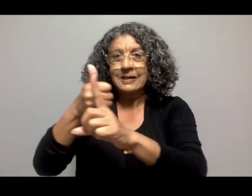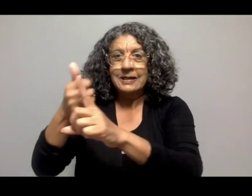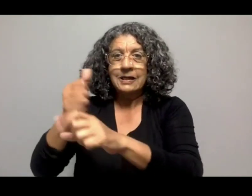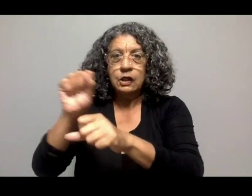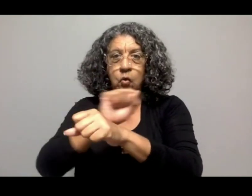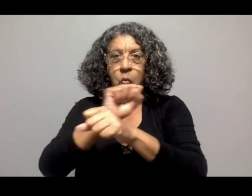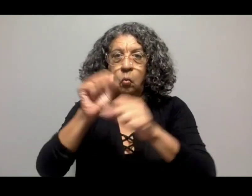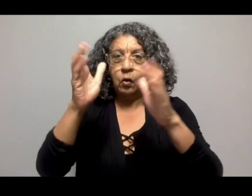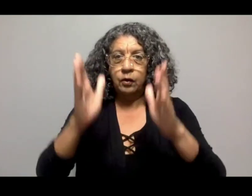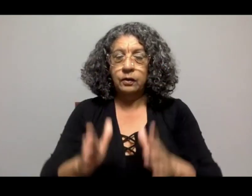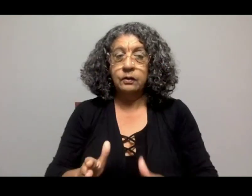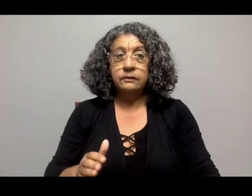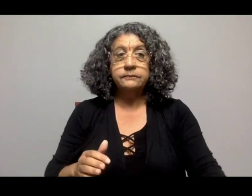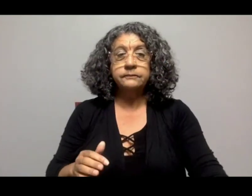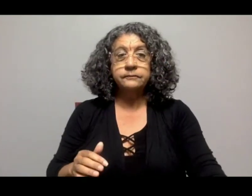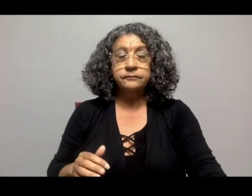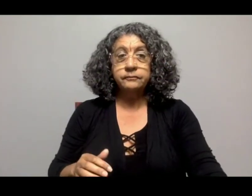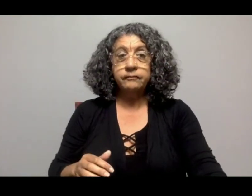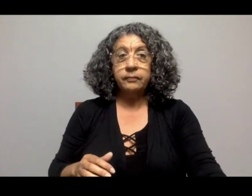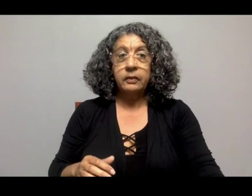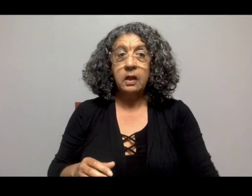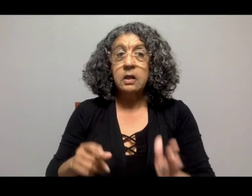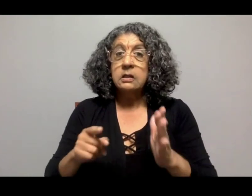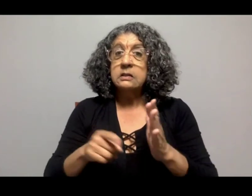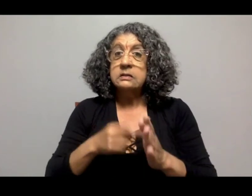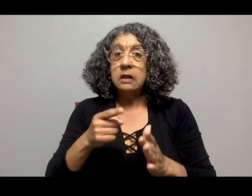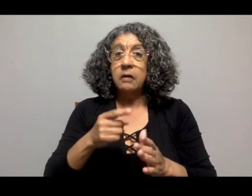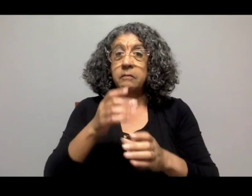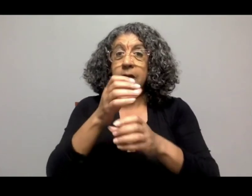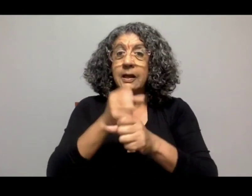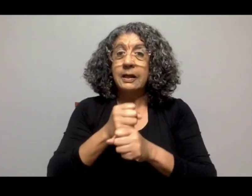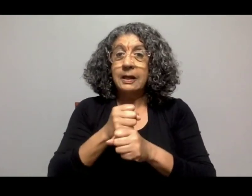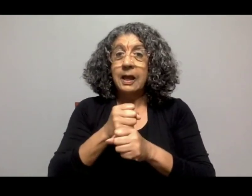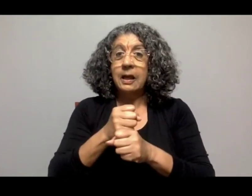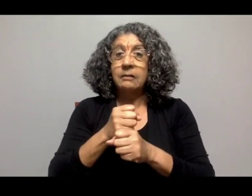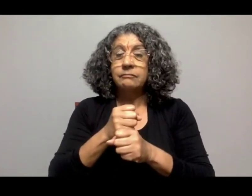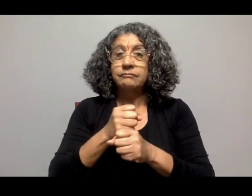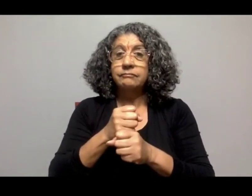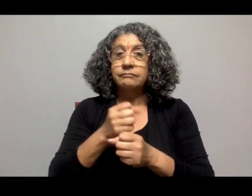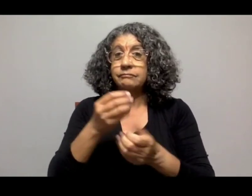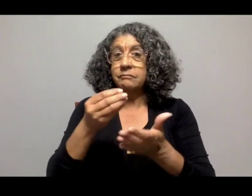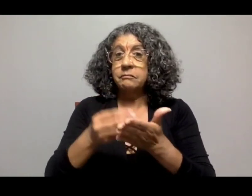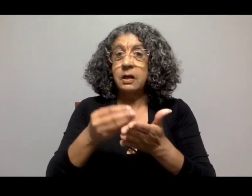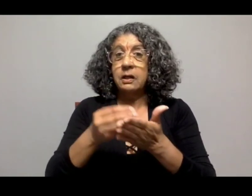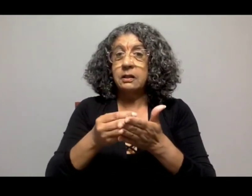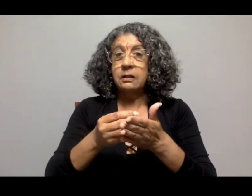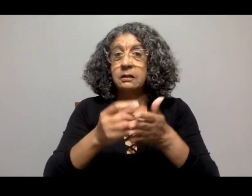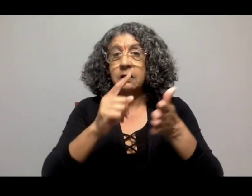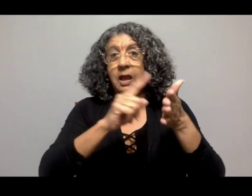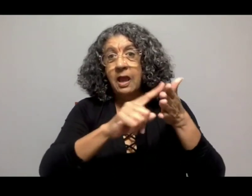their employees. Sometimes